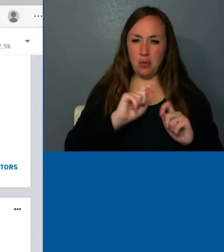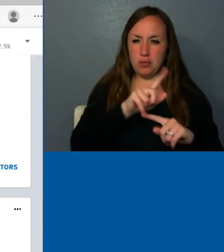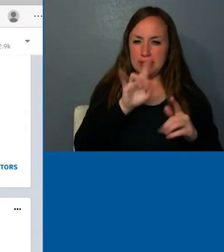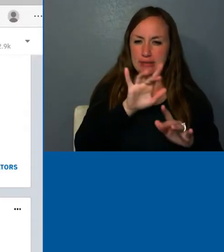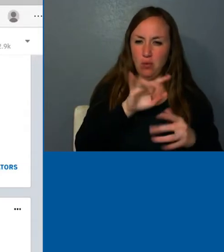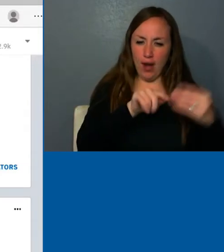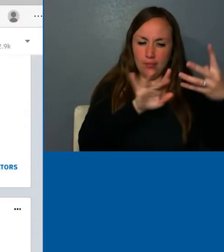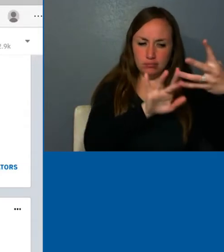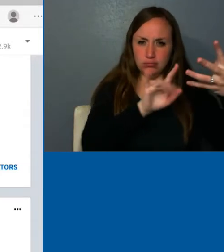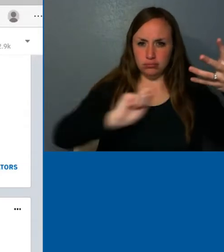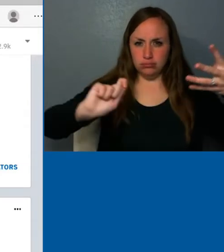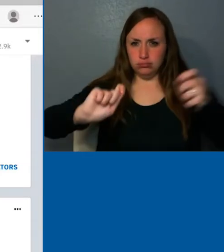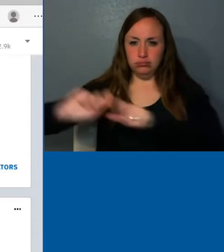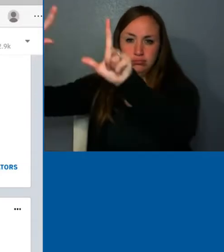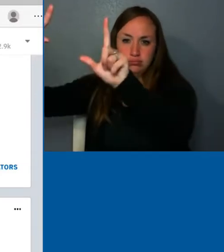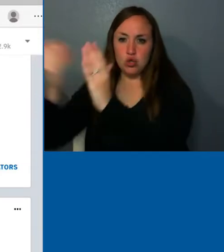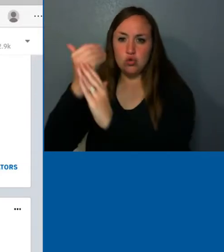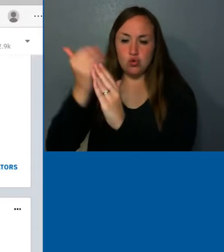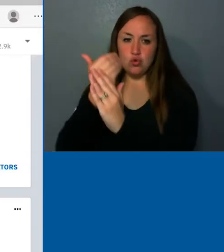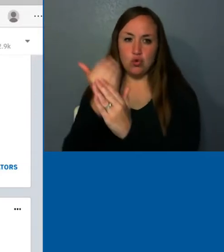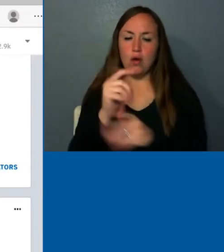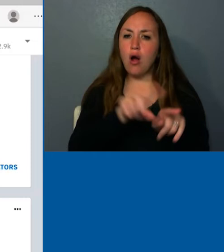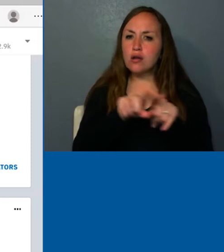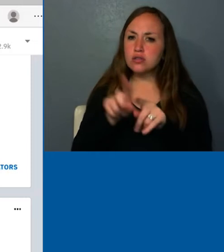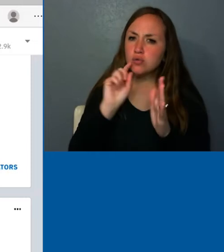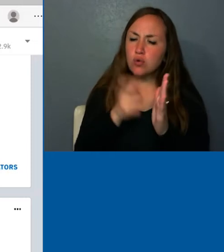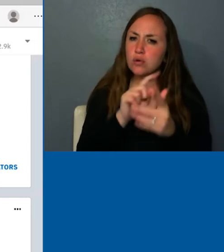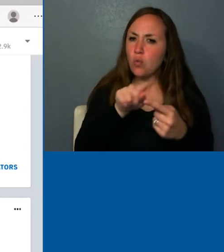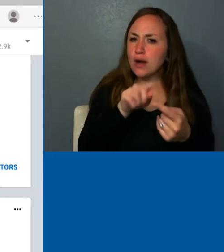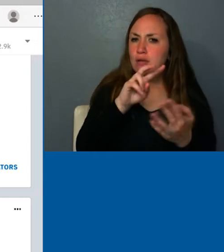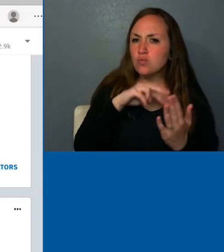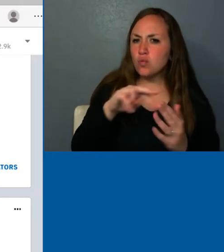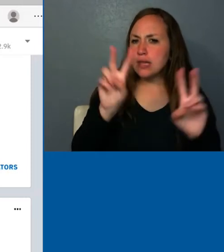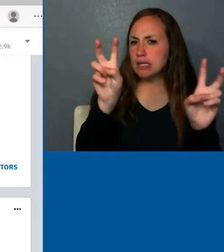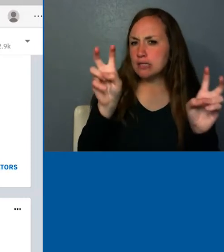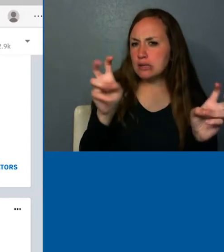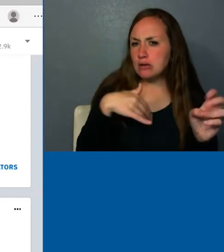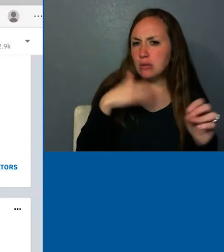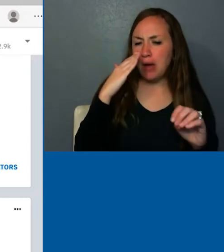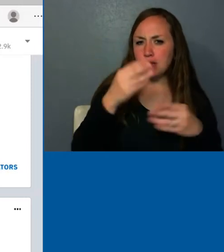You'll also notice that when I read the title of my window. [Reader] Left paren, two right paren, Slay the Spire and one more page slash.